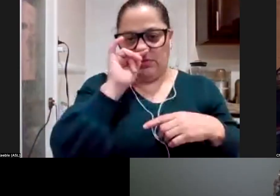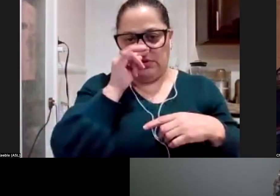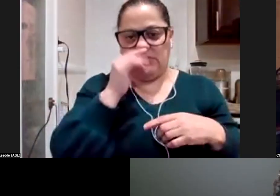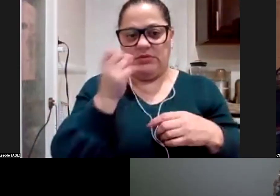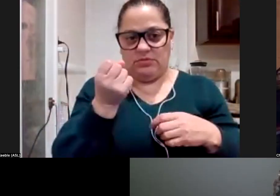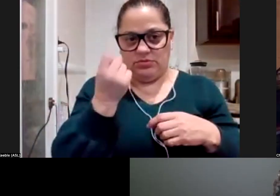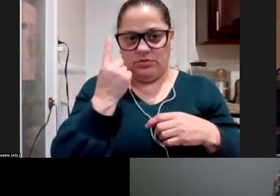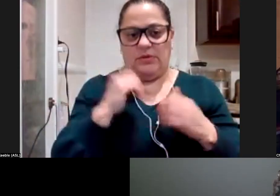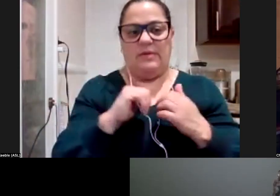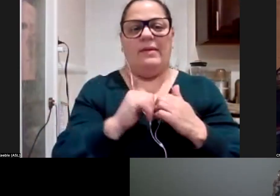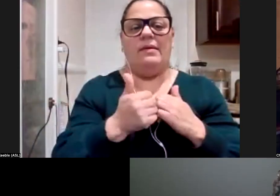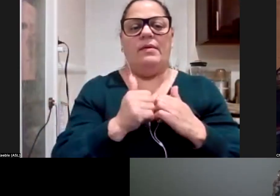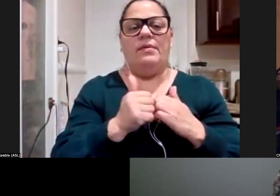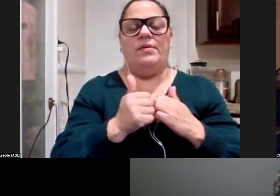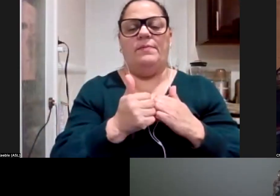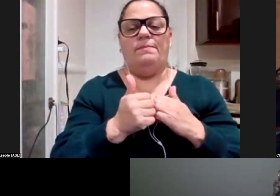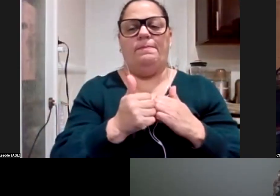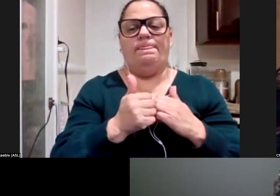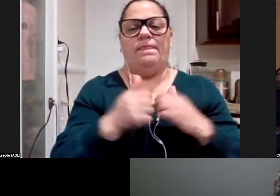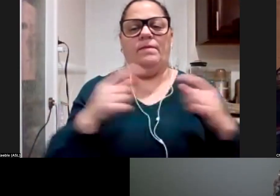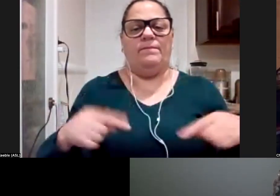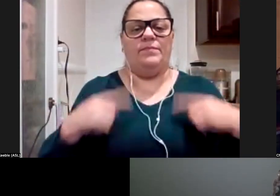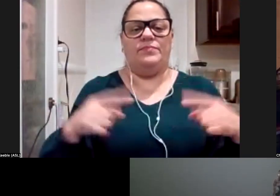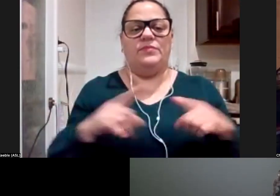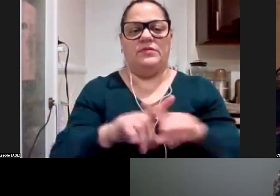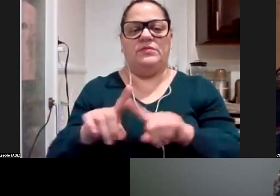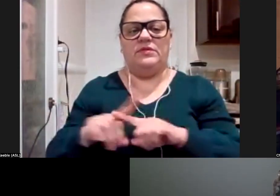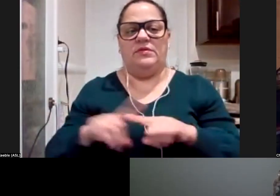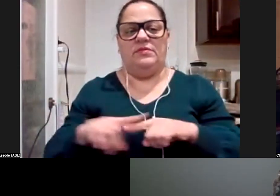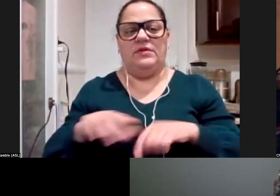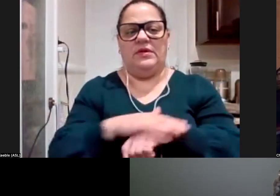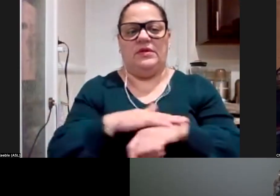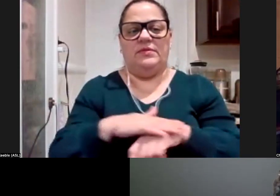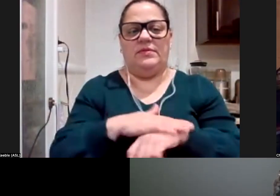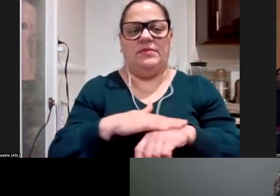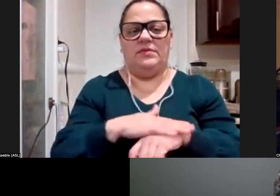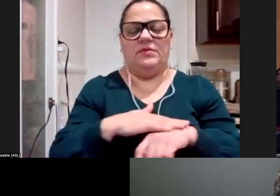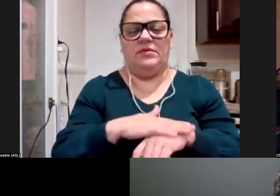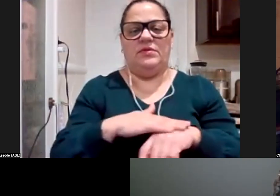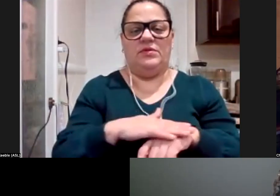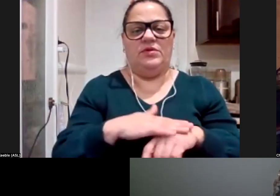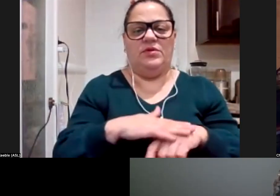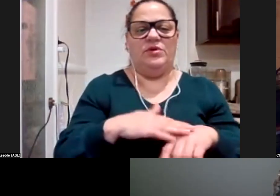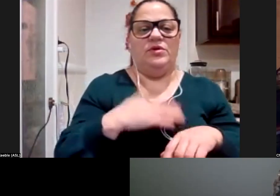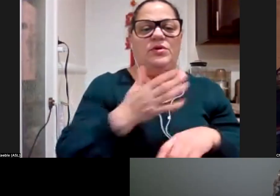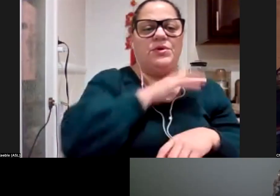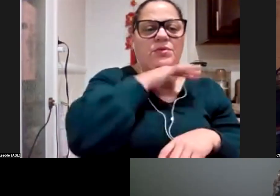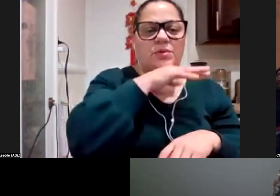how it was uh rolling over different terrains and how certain terrain optimized wheelchair